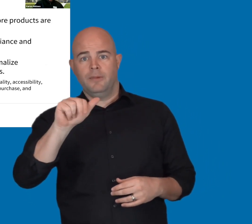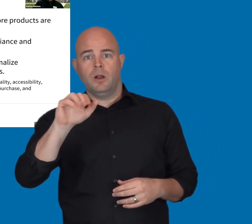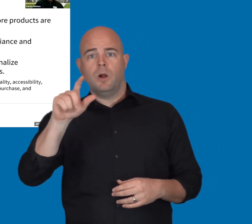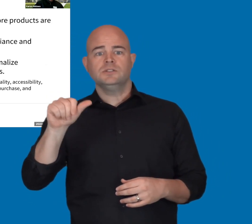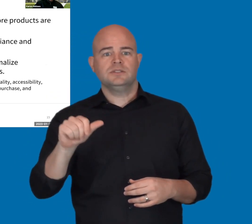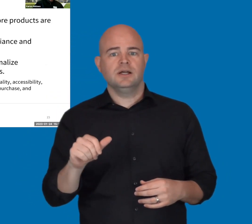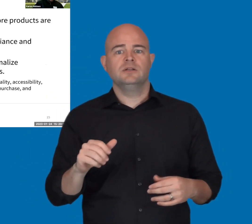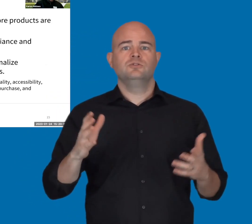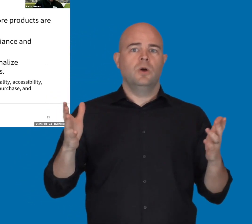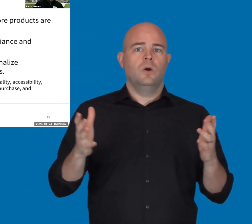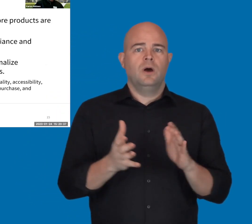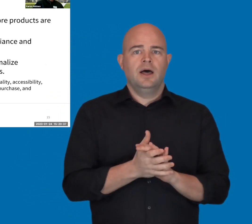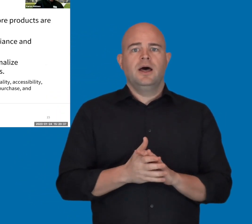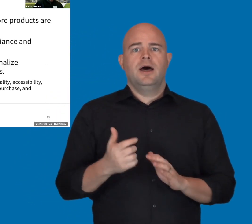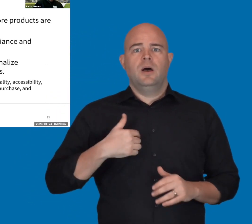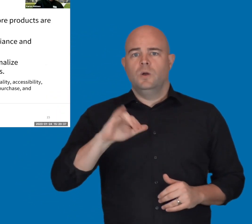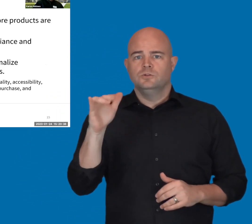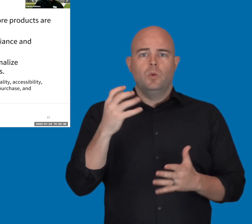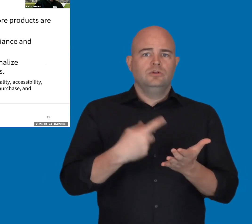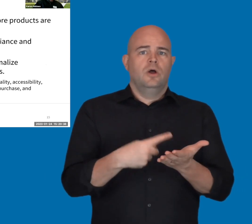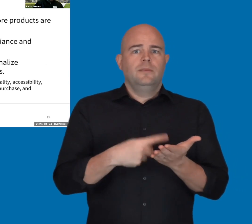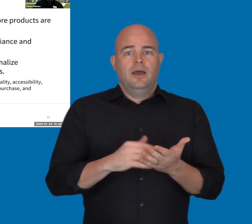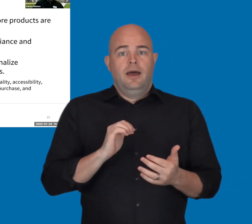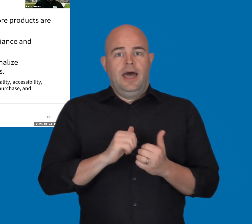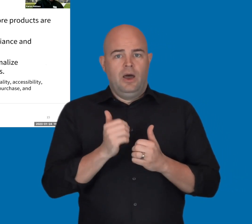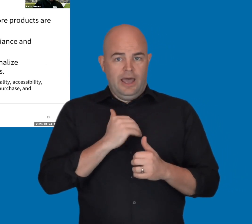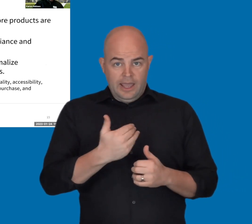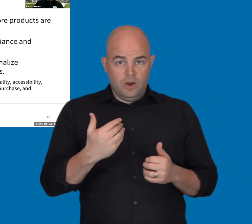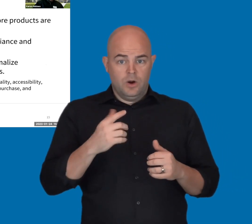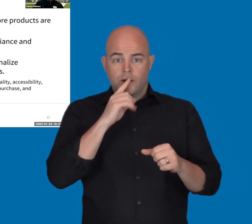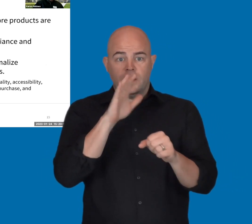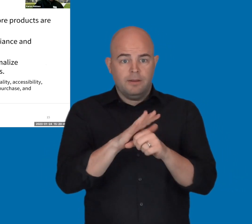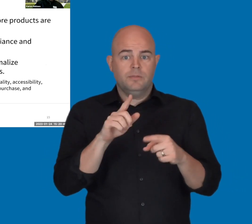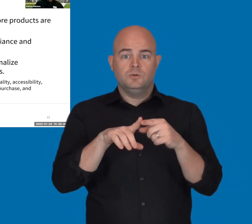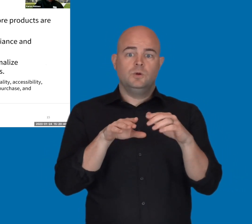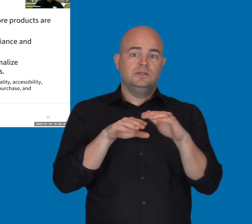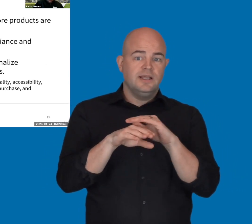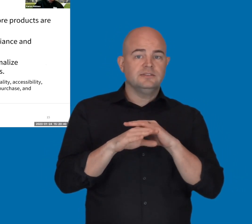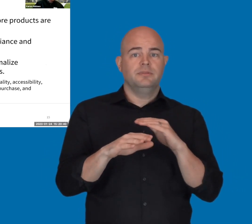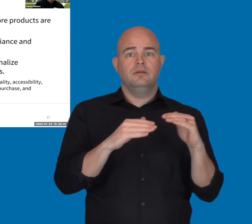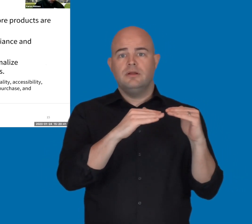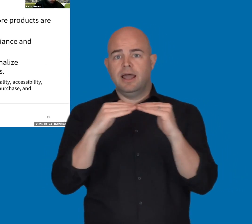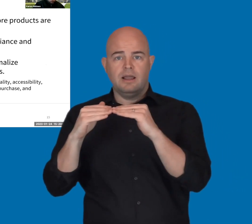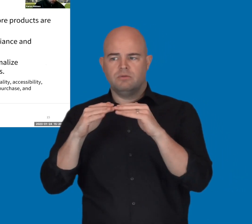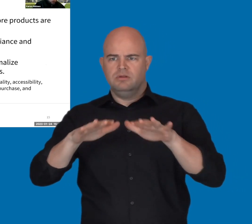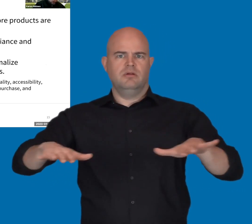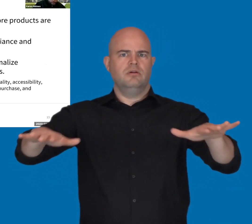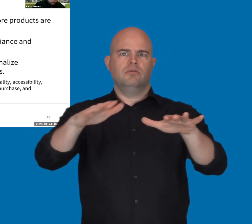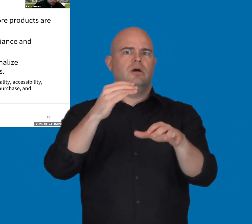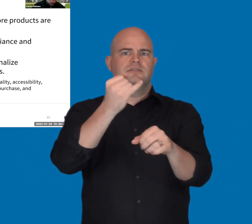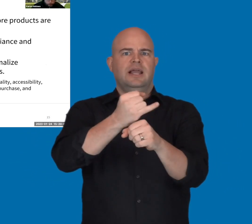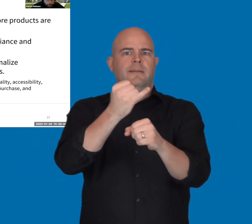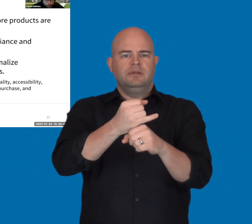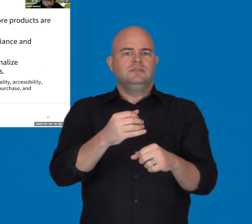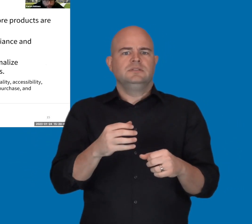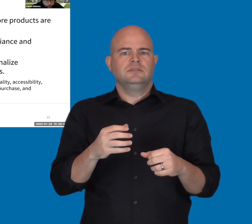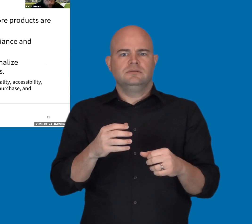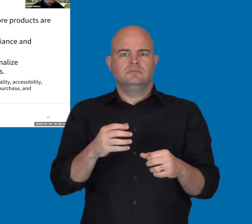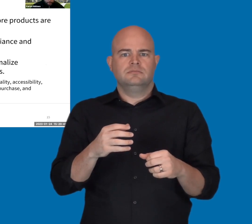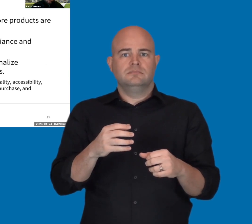and OER courses that didn't have that thorough of support but use those funds to go back and revisit them,